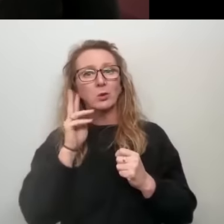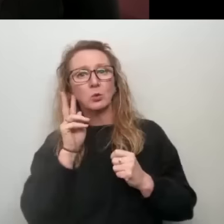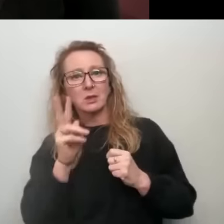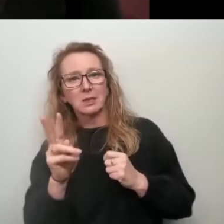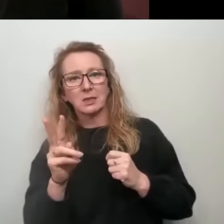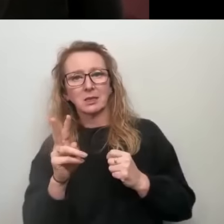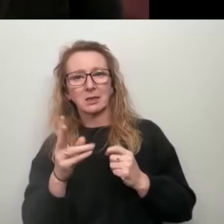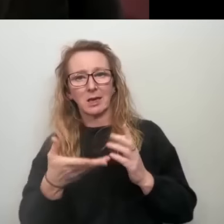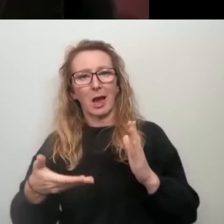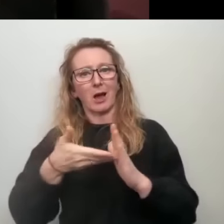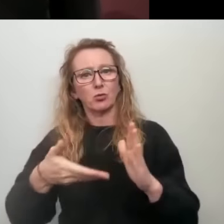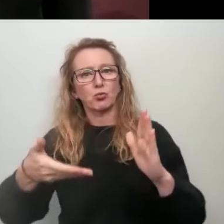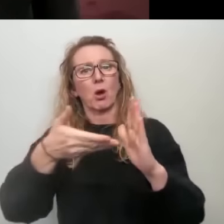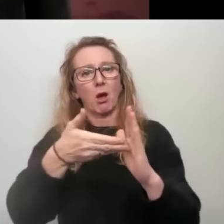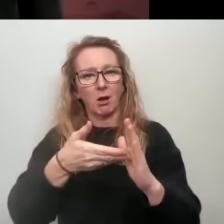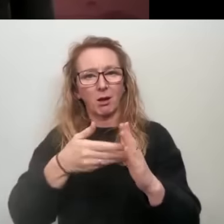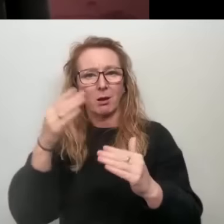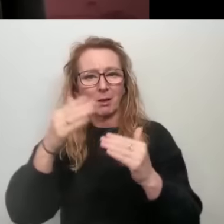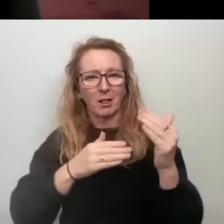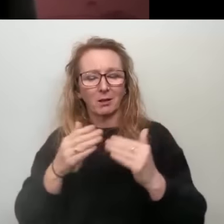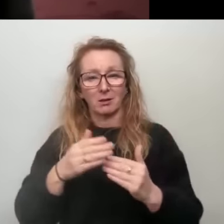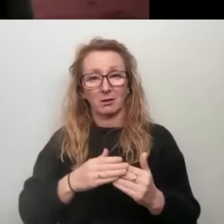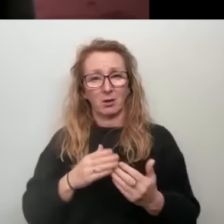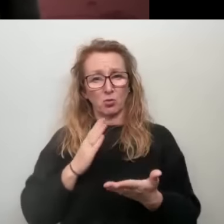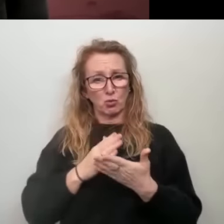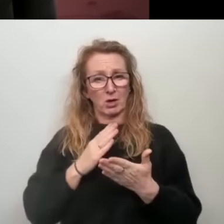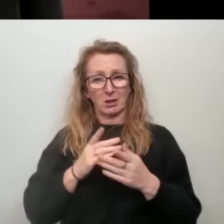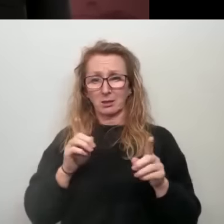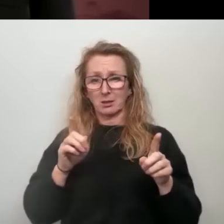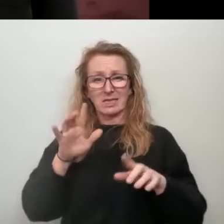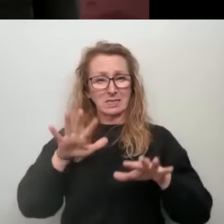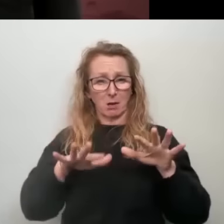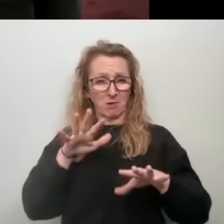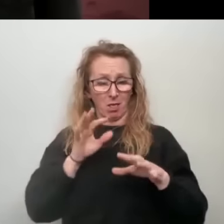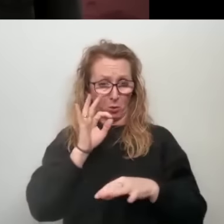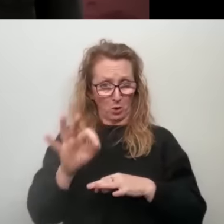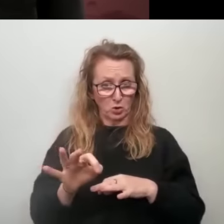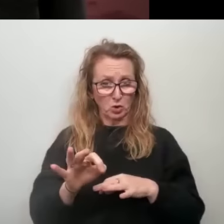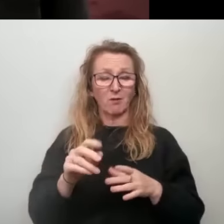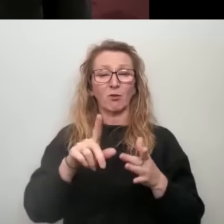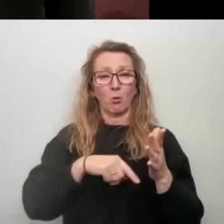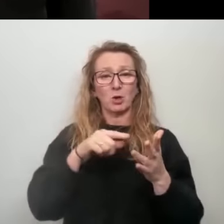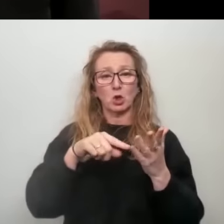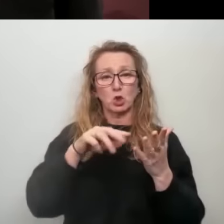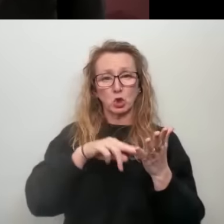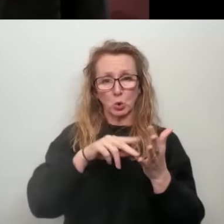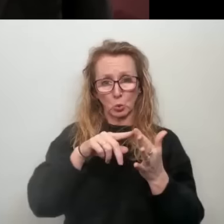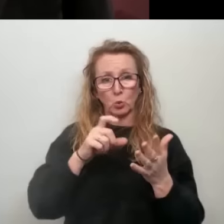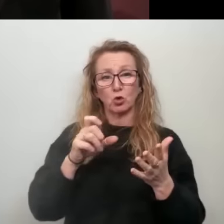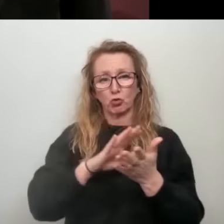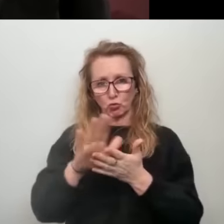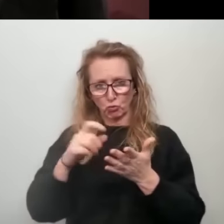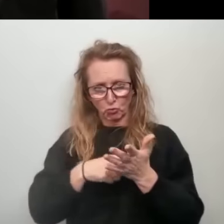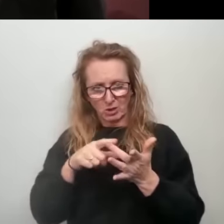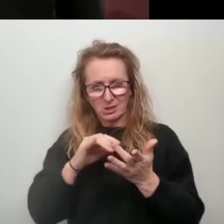Okay, thanks, now I've got pretty much the same question from June and from Chris, June asked, do I understand